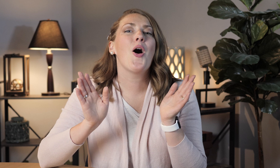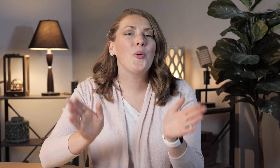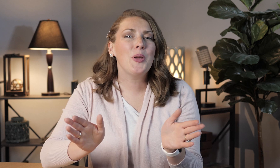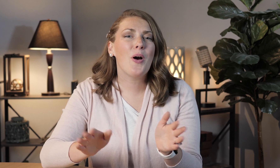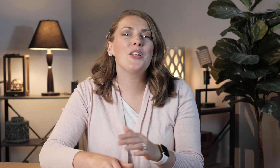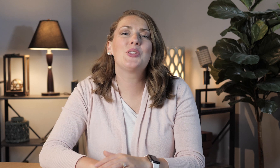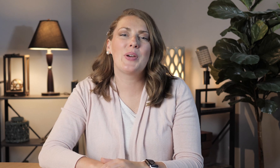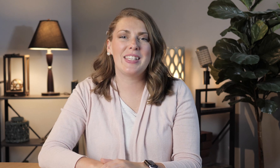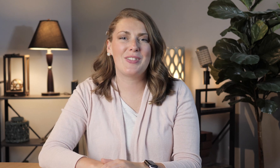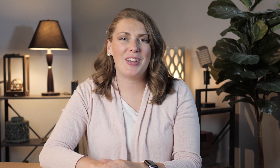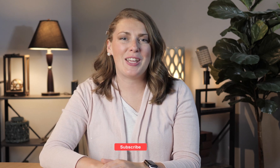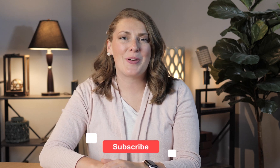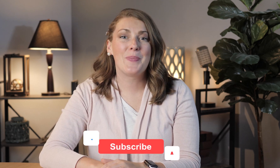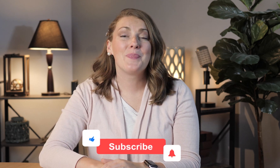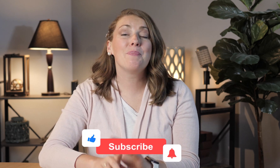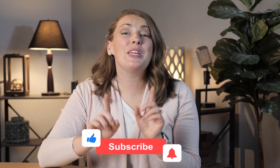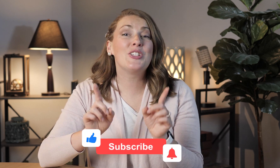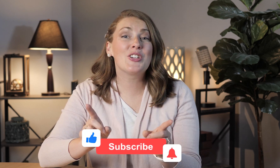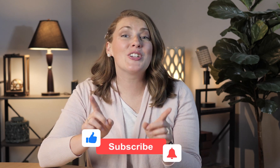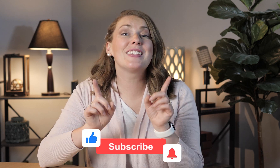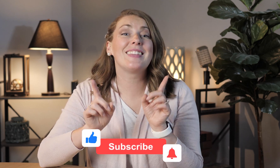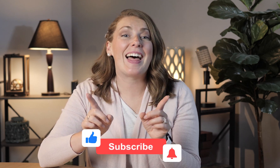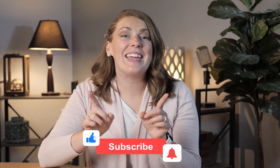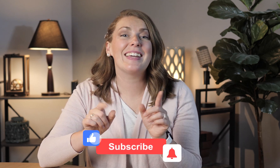hope you all enjoyed this video. Be sure to like,